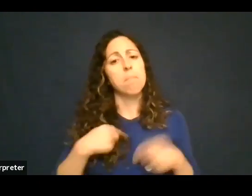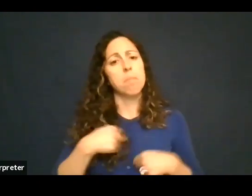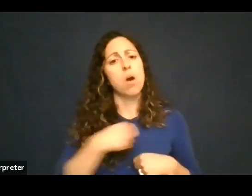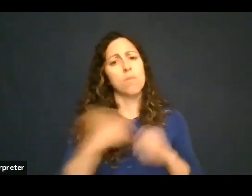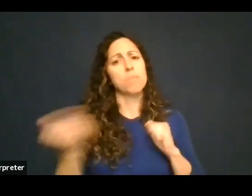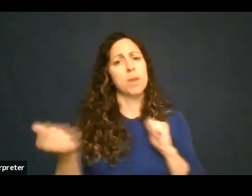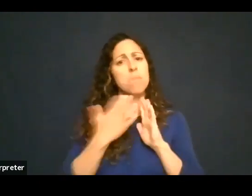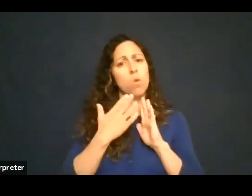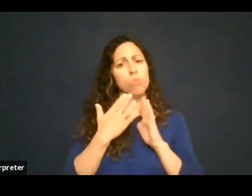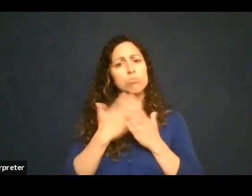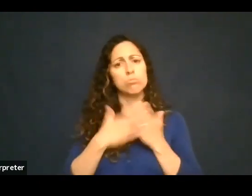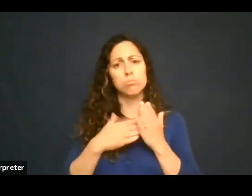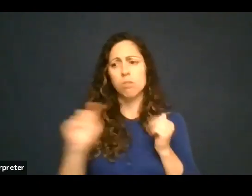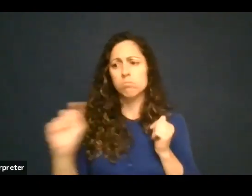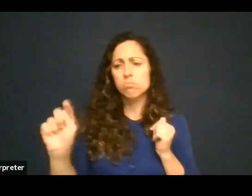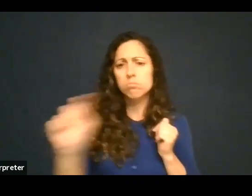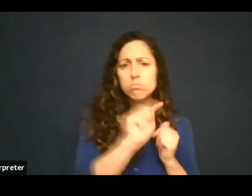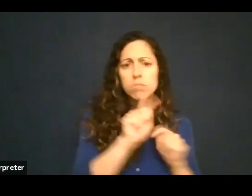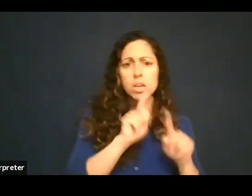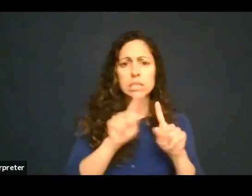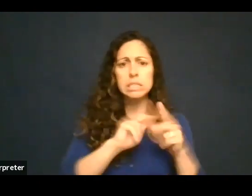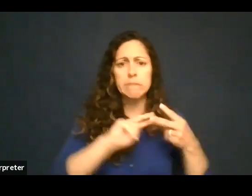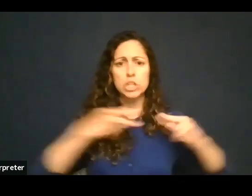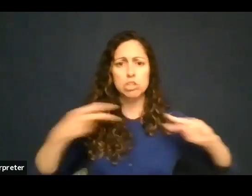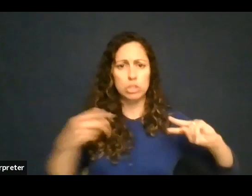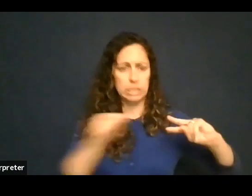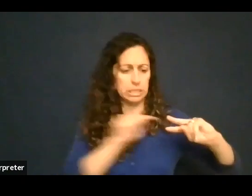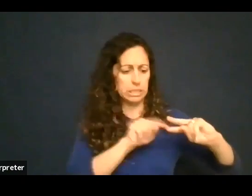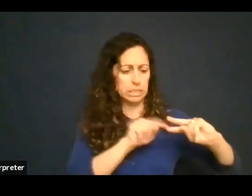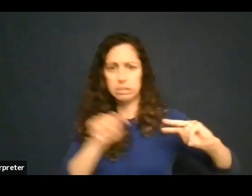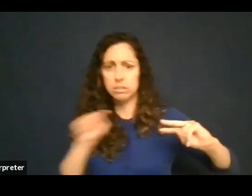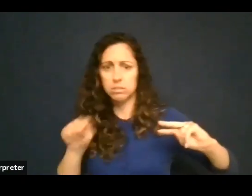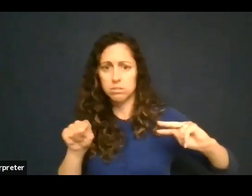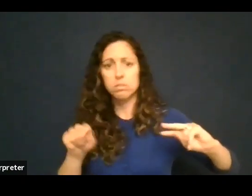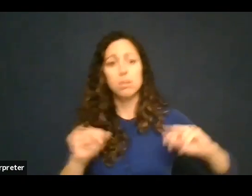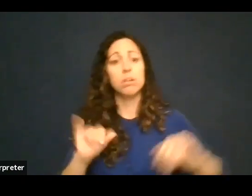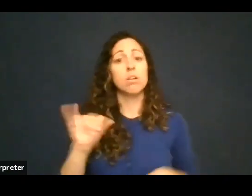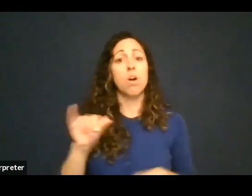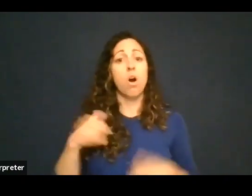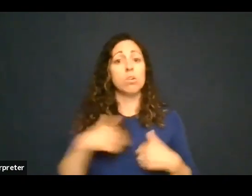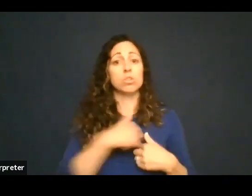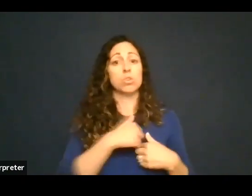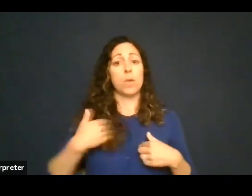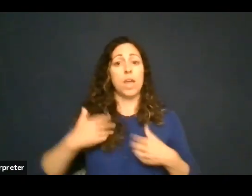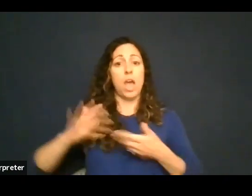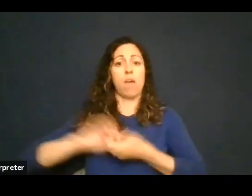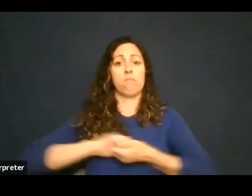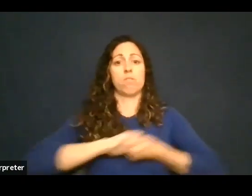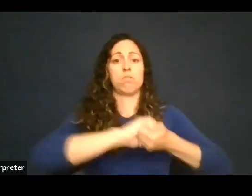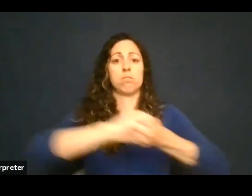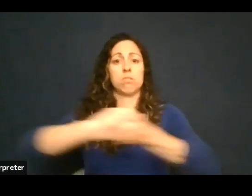The foundation also has its own clinical consortium, which is a consortium-- an international consortium of clinicians